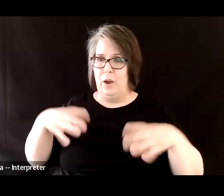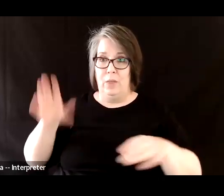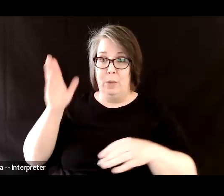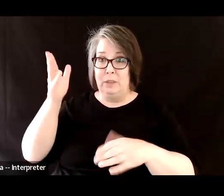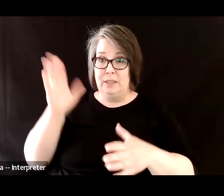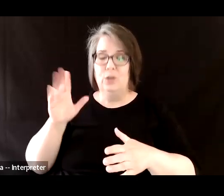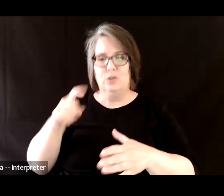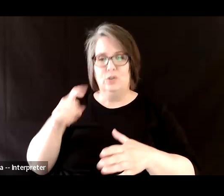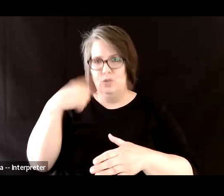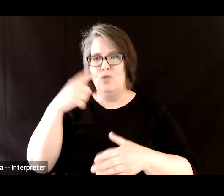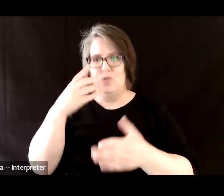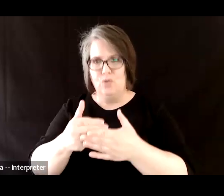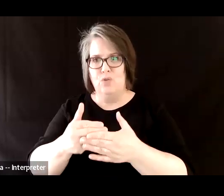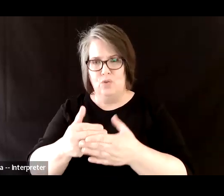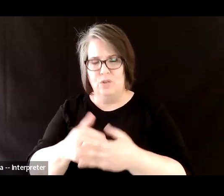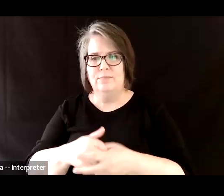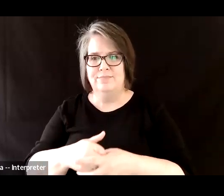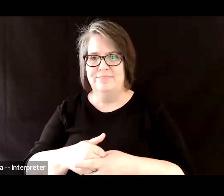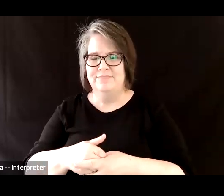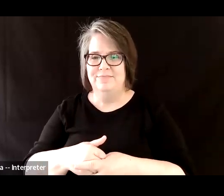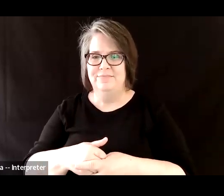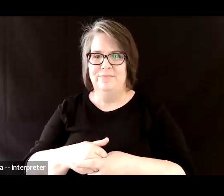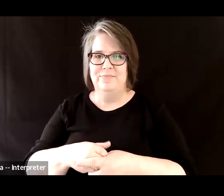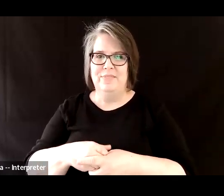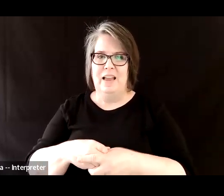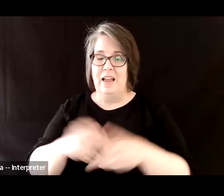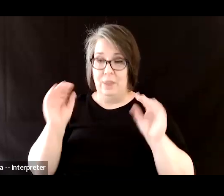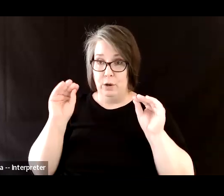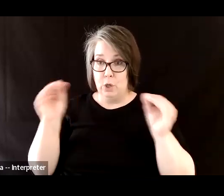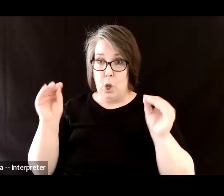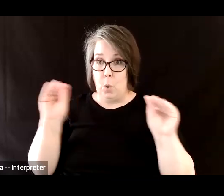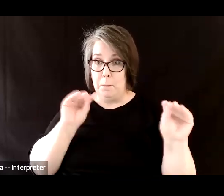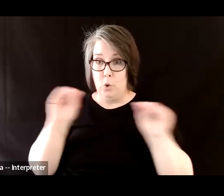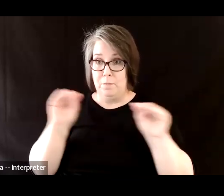look good on their background. There is no movement in its.